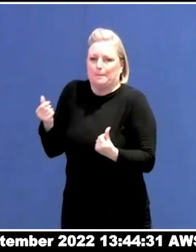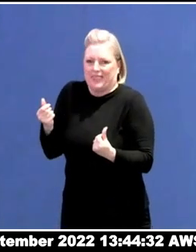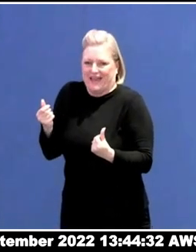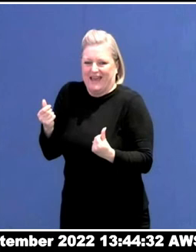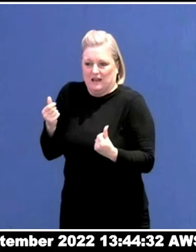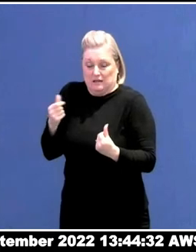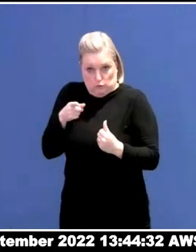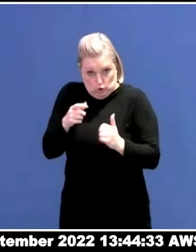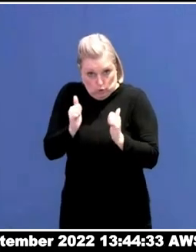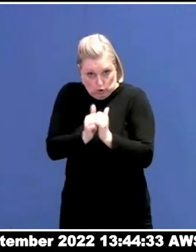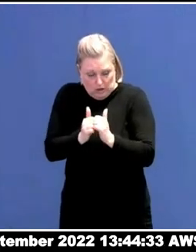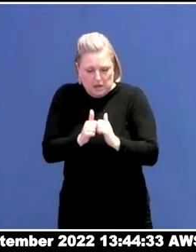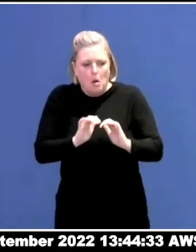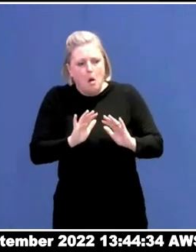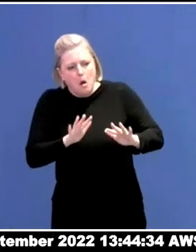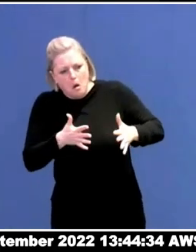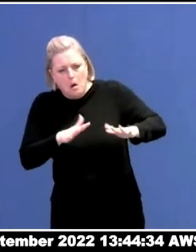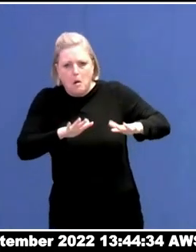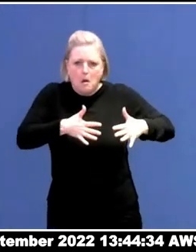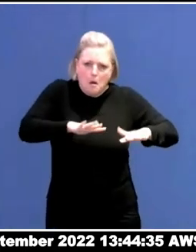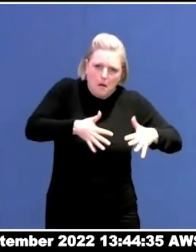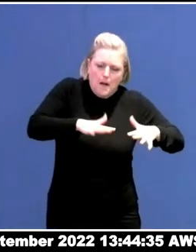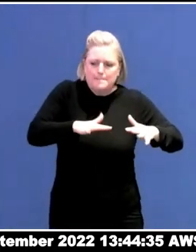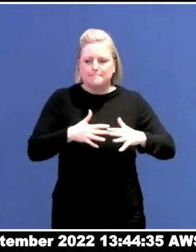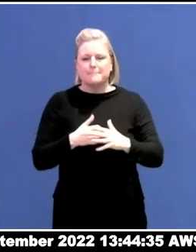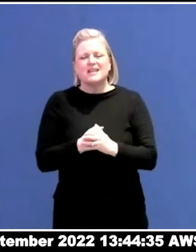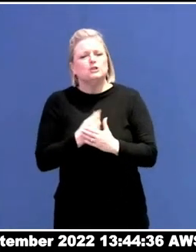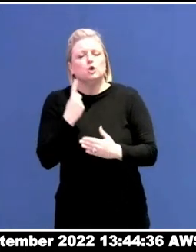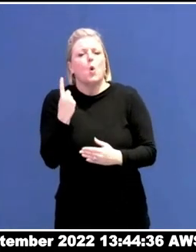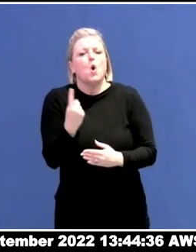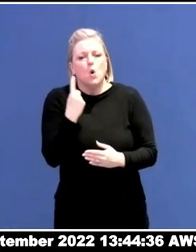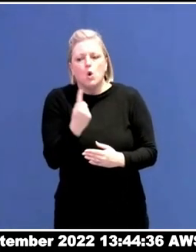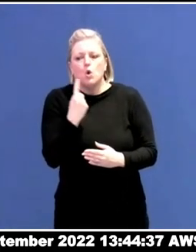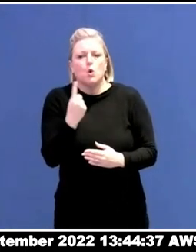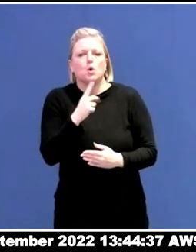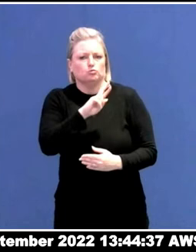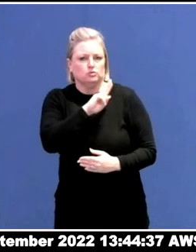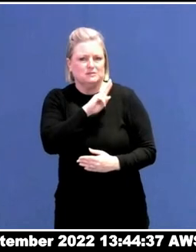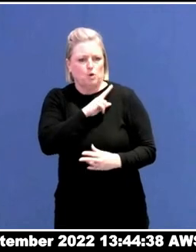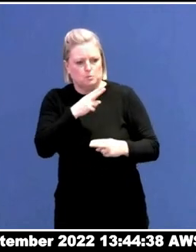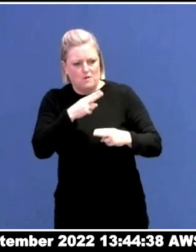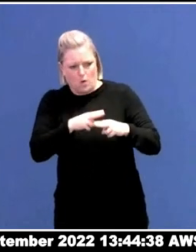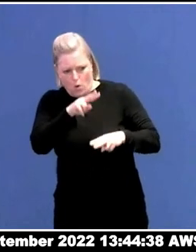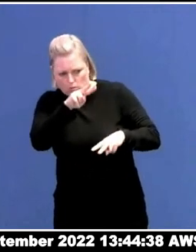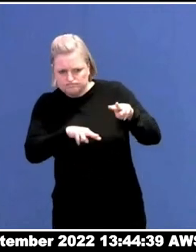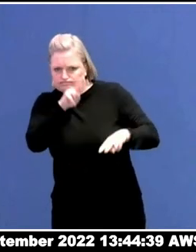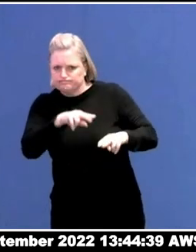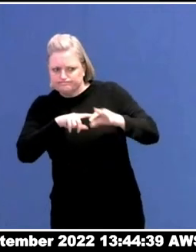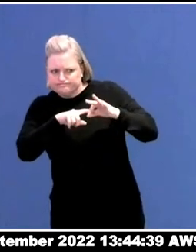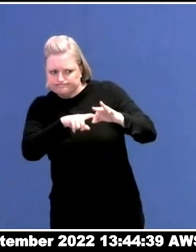Yes. Who should carry out the screening and what information do they need